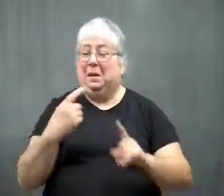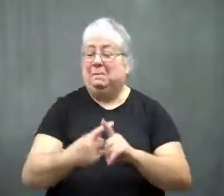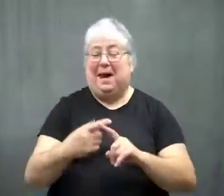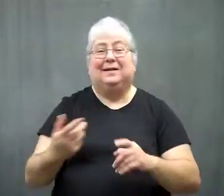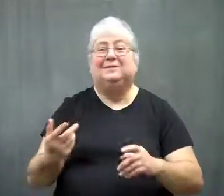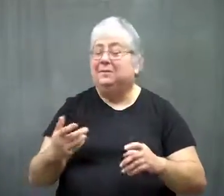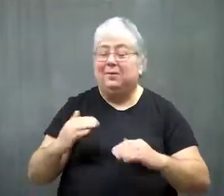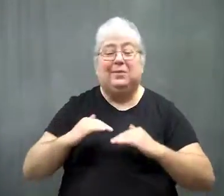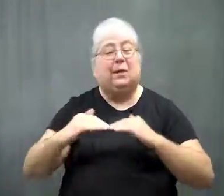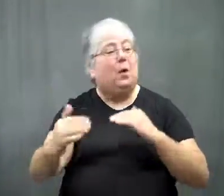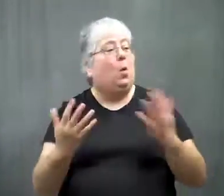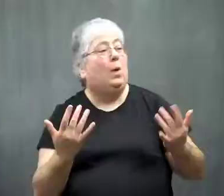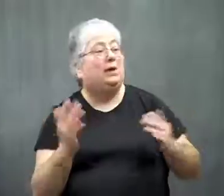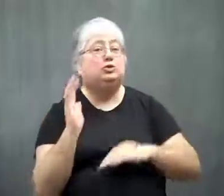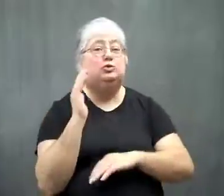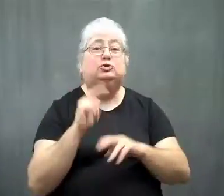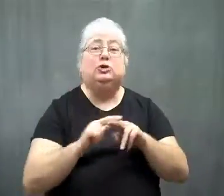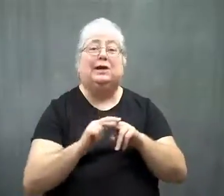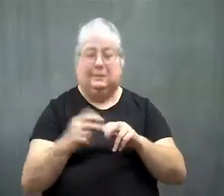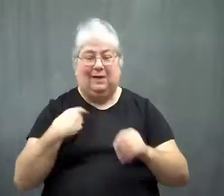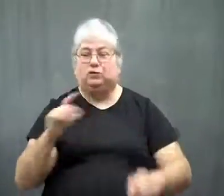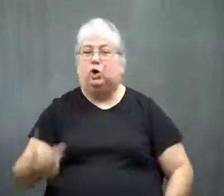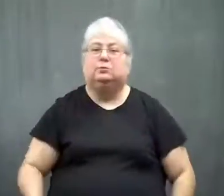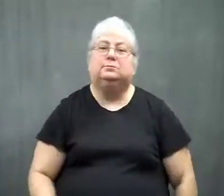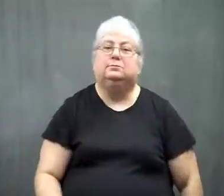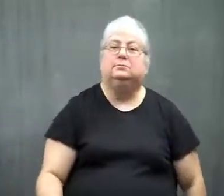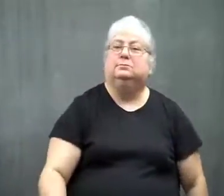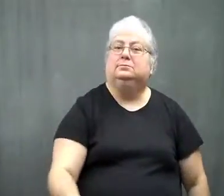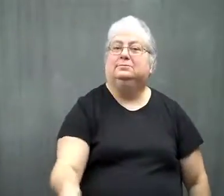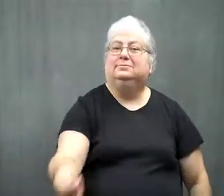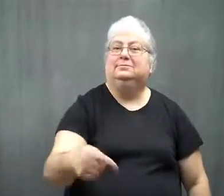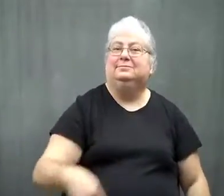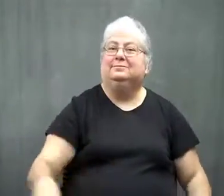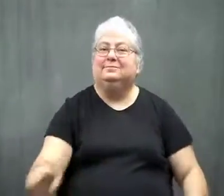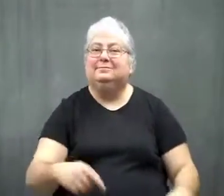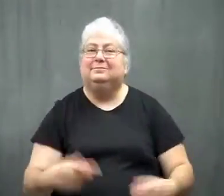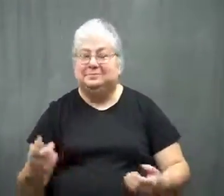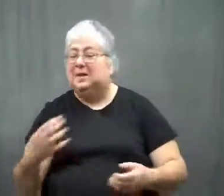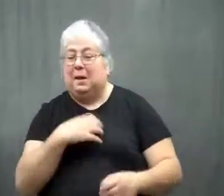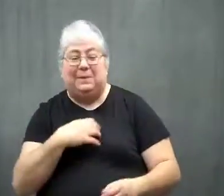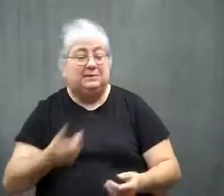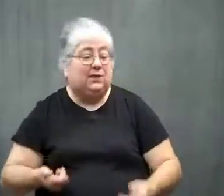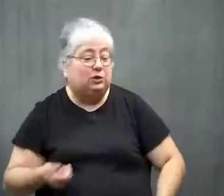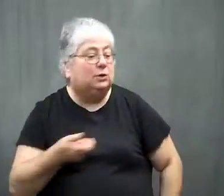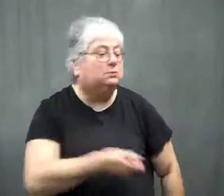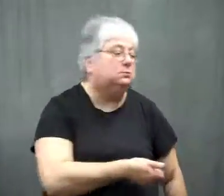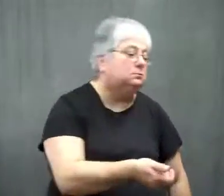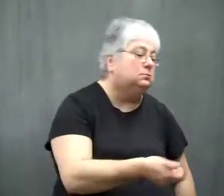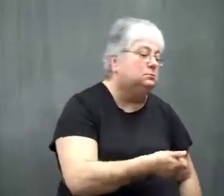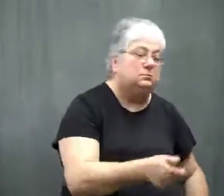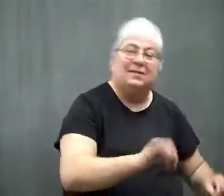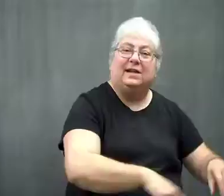K-9 dogs patrolled the platforms.